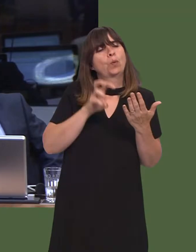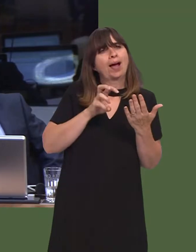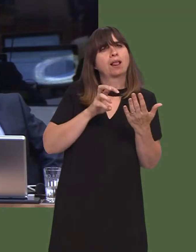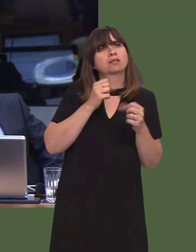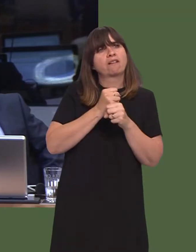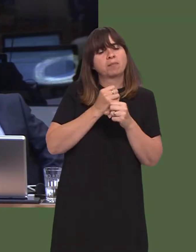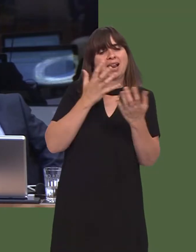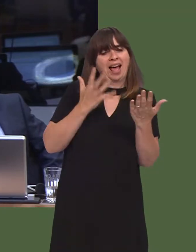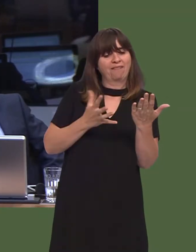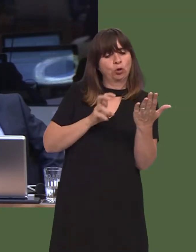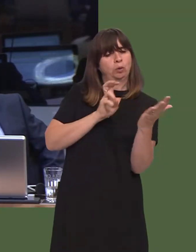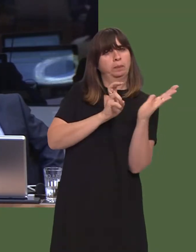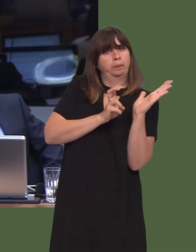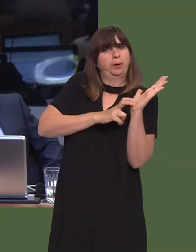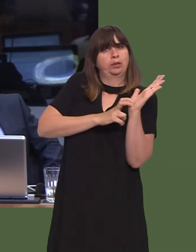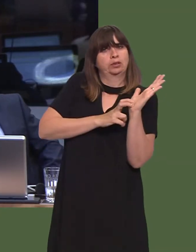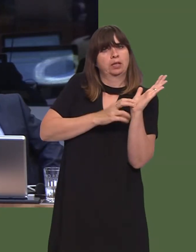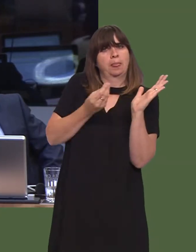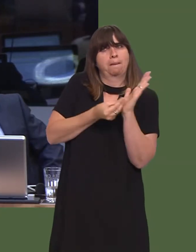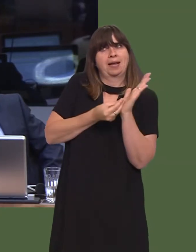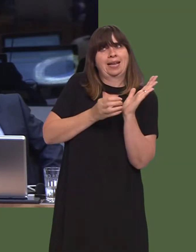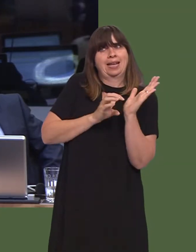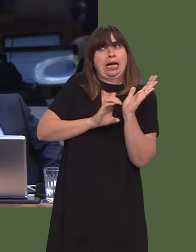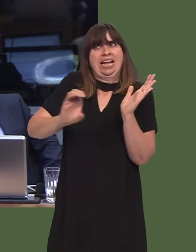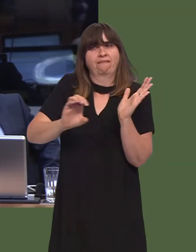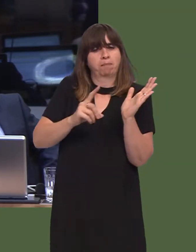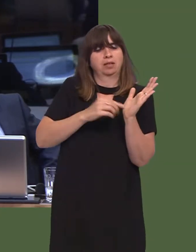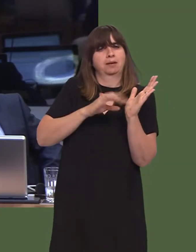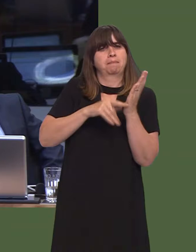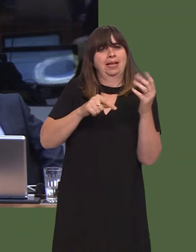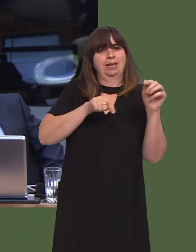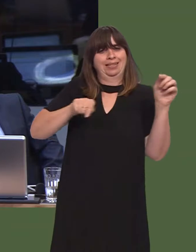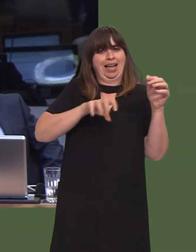sheet and the risks that that posed to usóthey did not argue with it.í